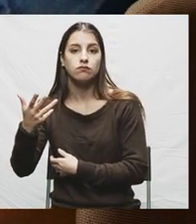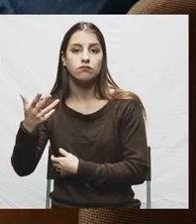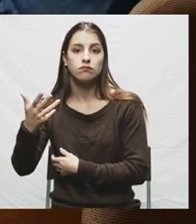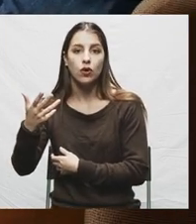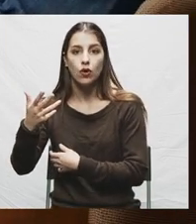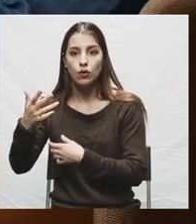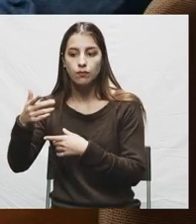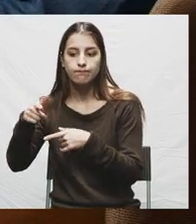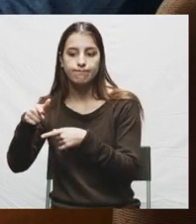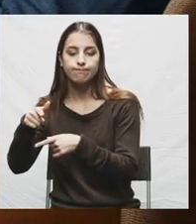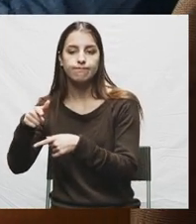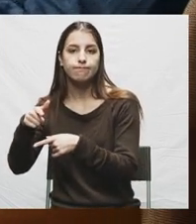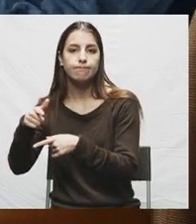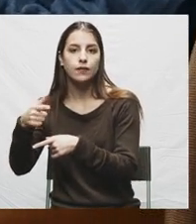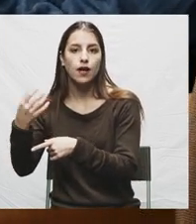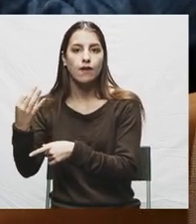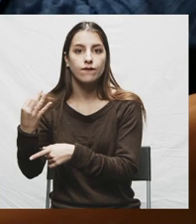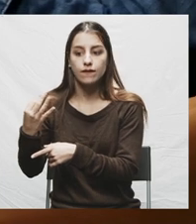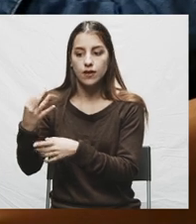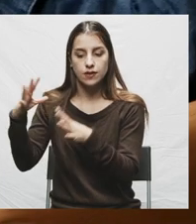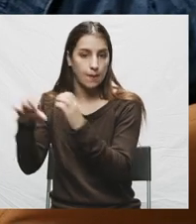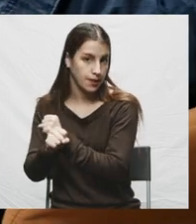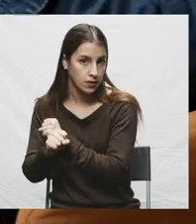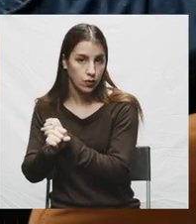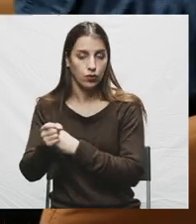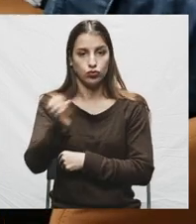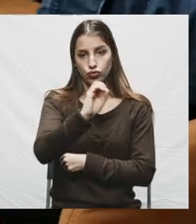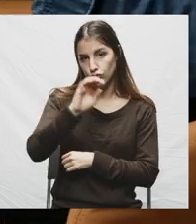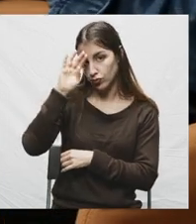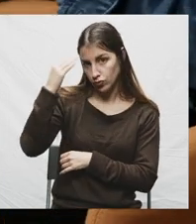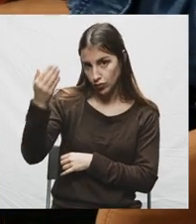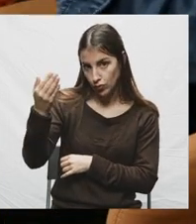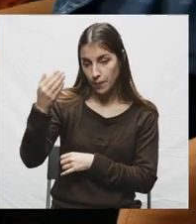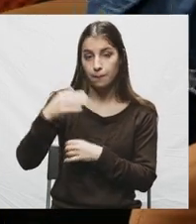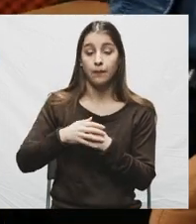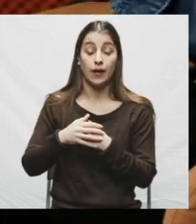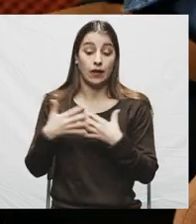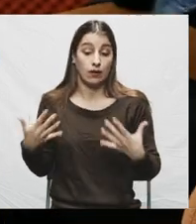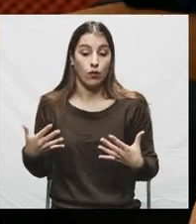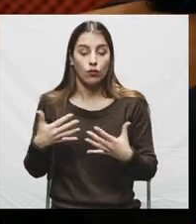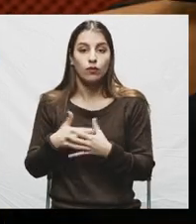with a desert, with a horizon that felt like going away. — As if there was no future. As if there was no future.